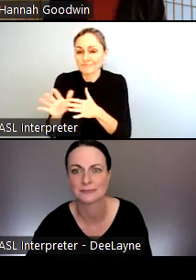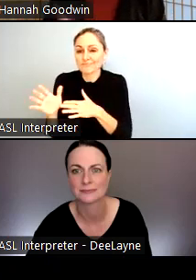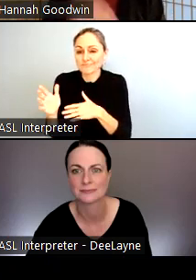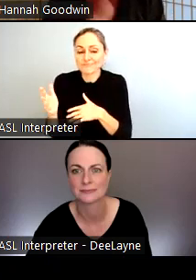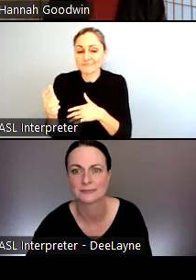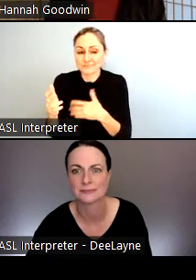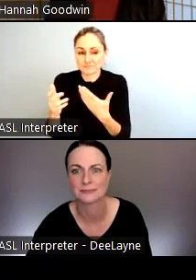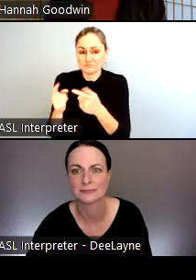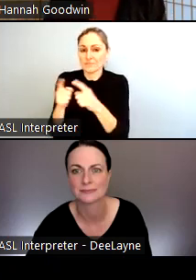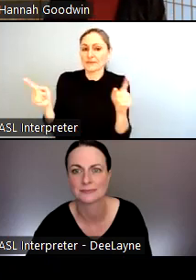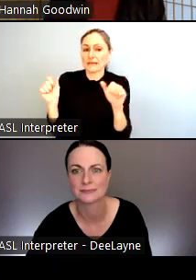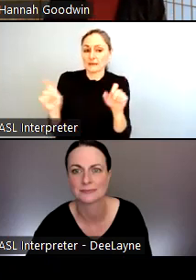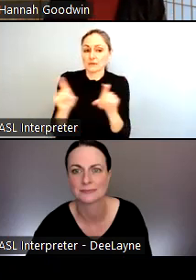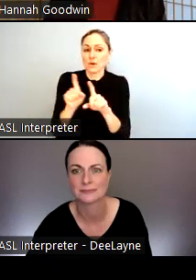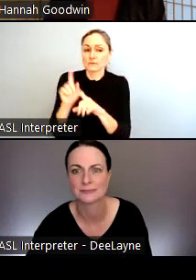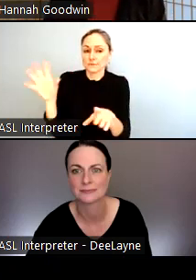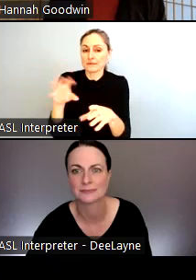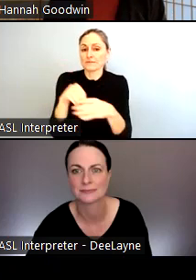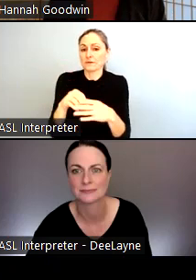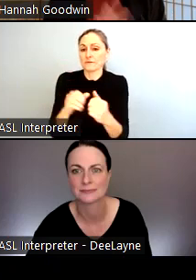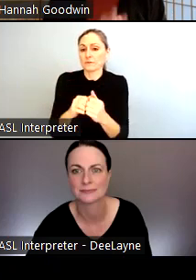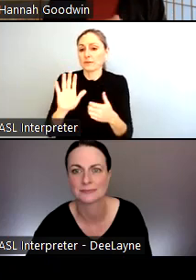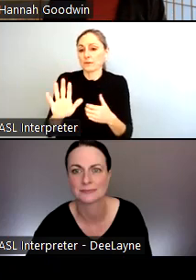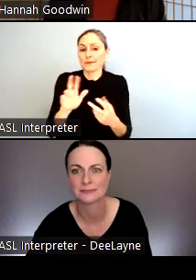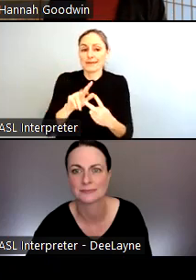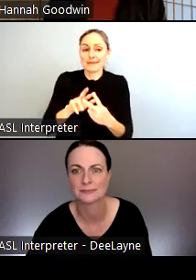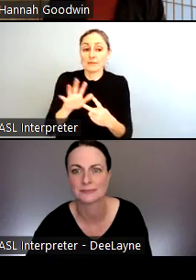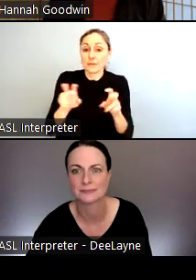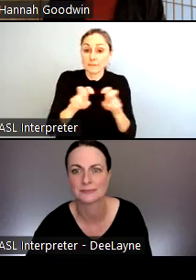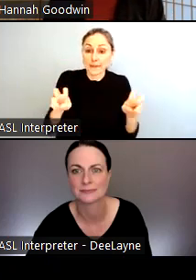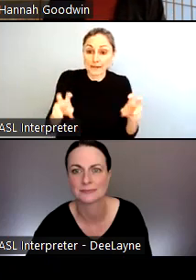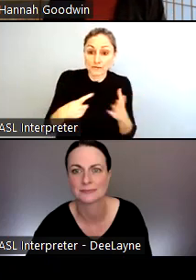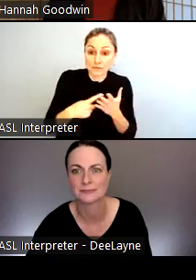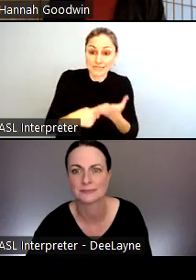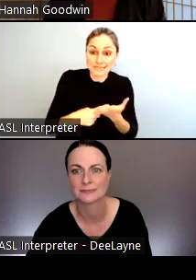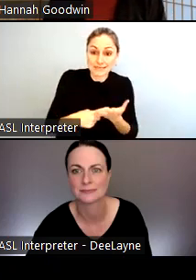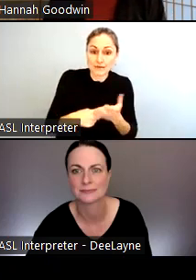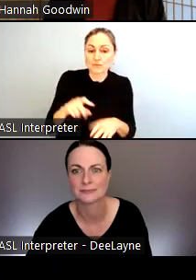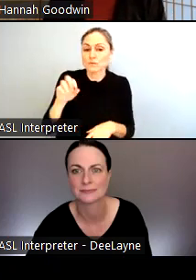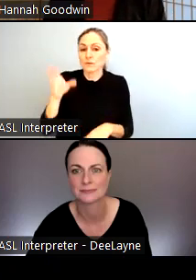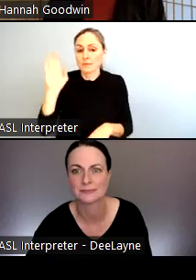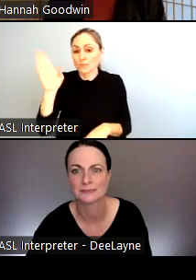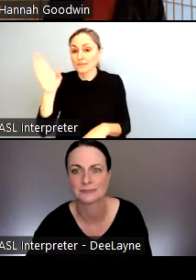they can also be part of your, either your panel discussion or your presentation team